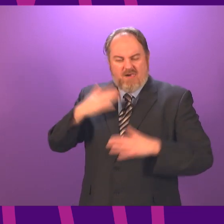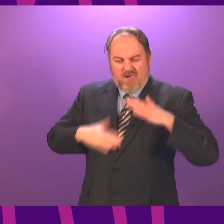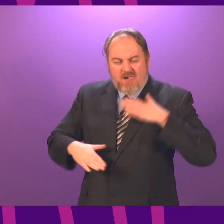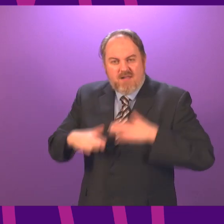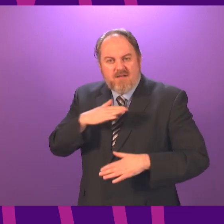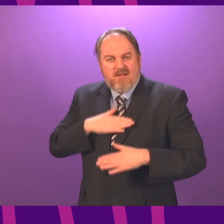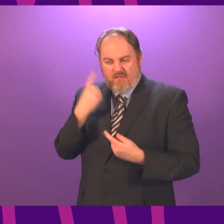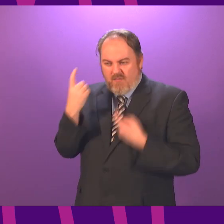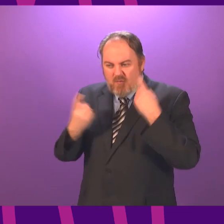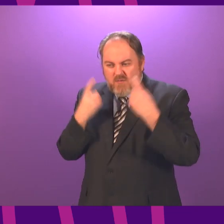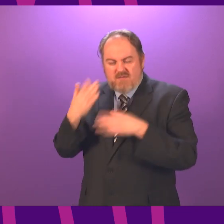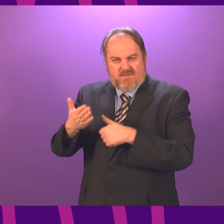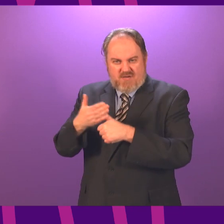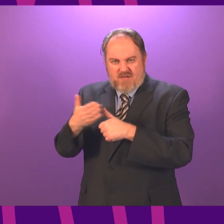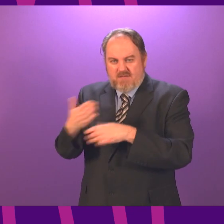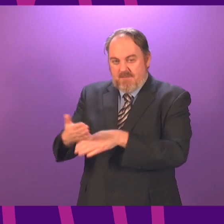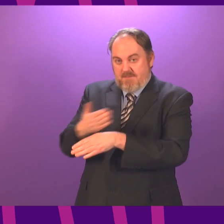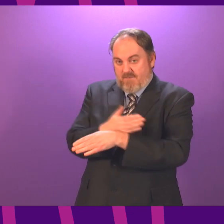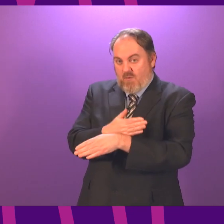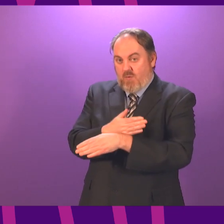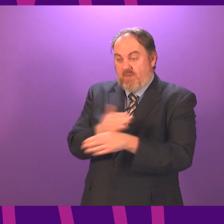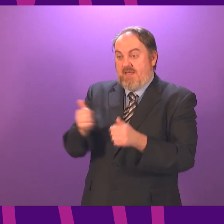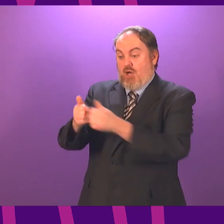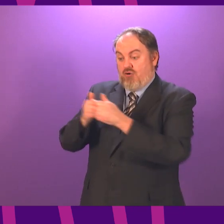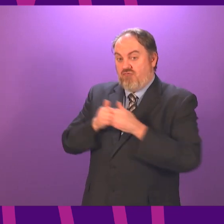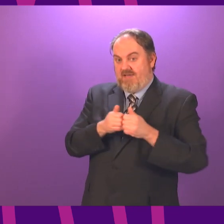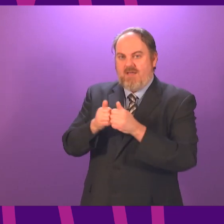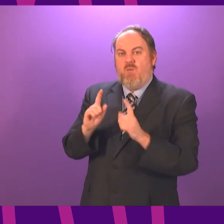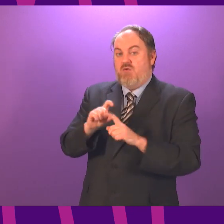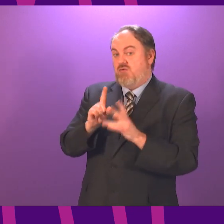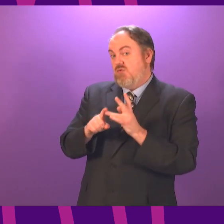make sure that we have a broad consensus across the country behind it.